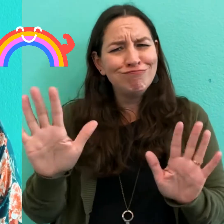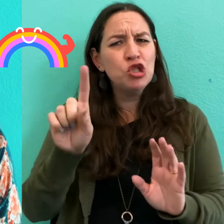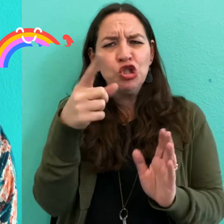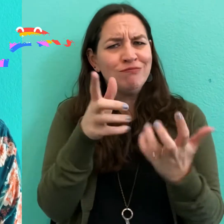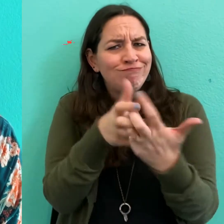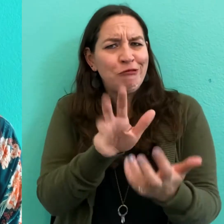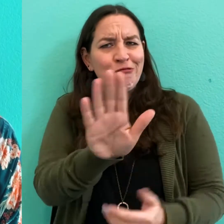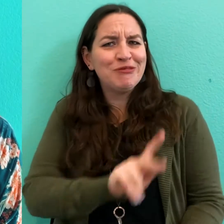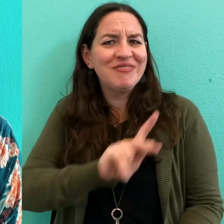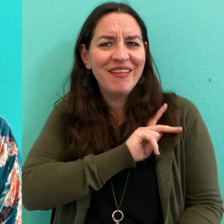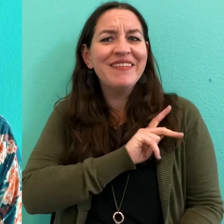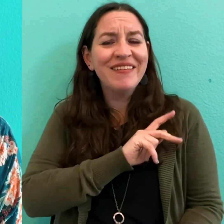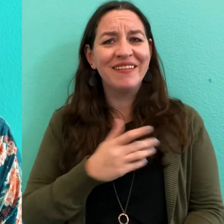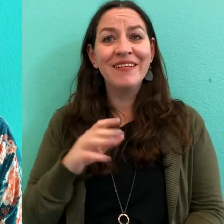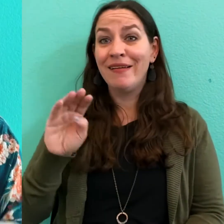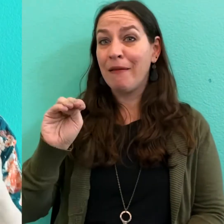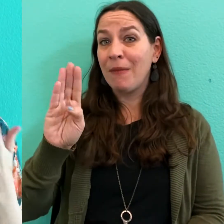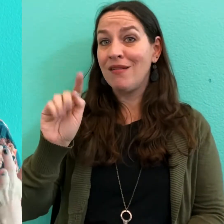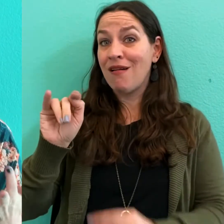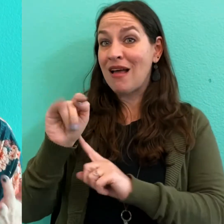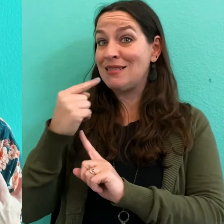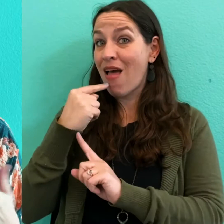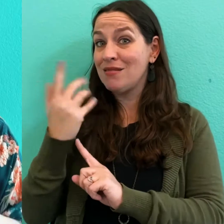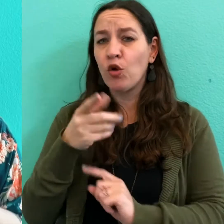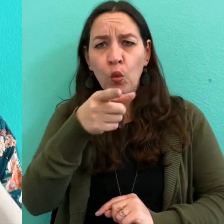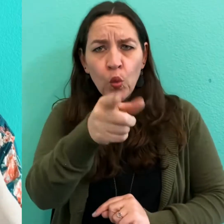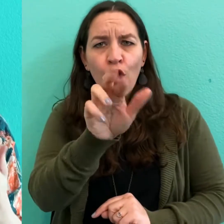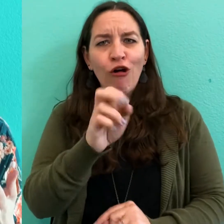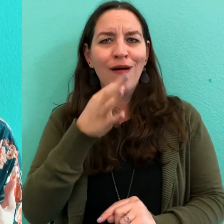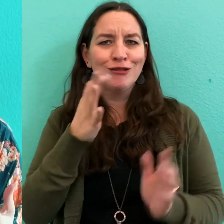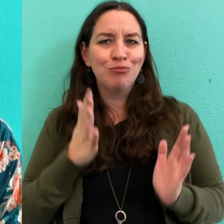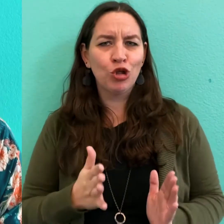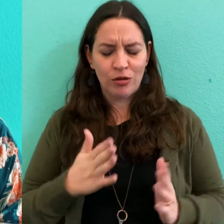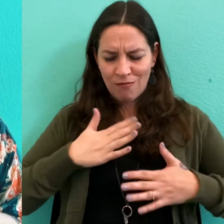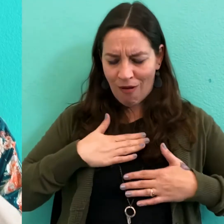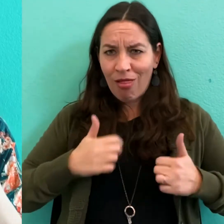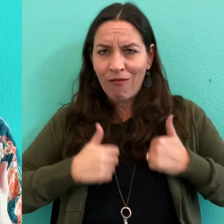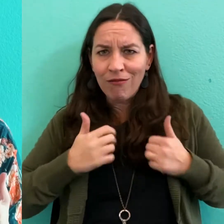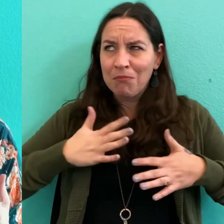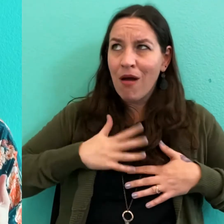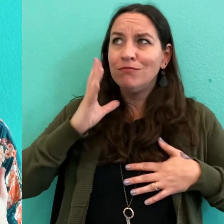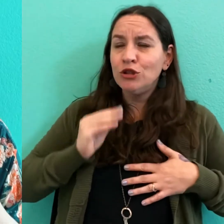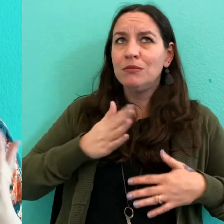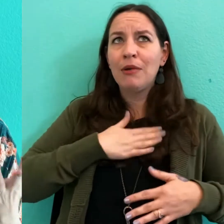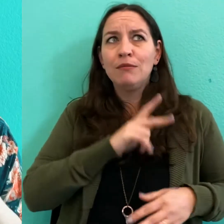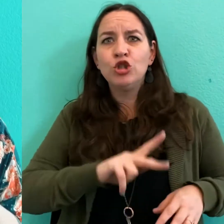According to the Myers Briggs test, you are the expert on you. You're the one answering the questions. You're the one figuring out which feels